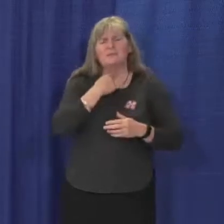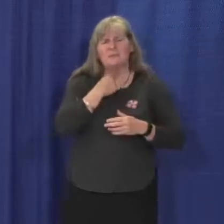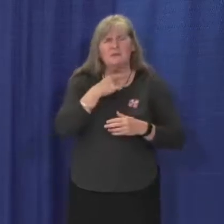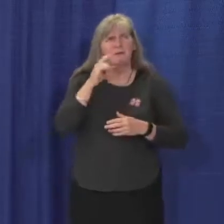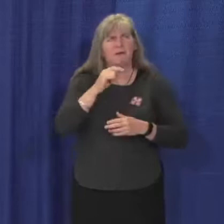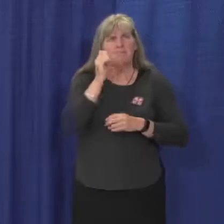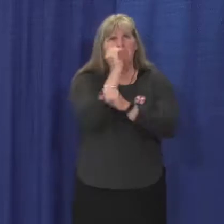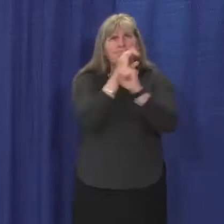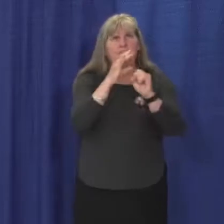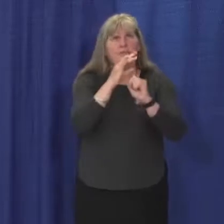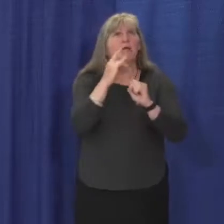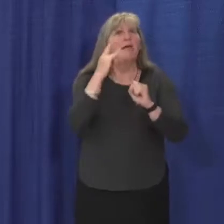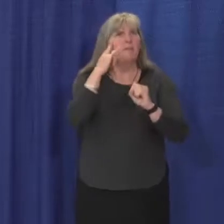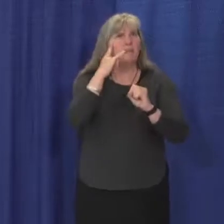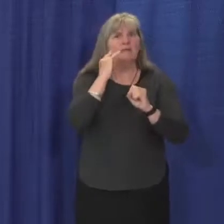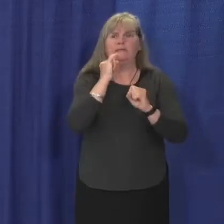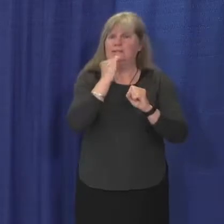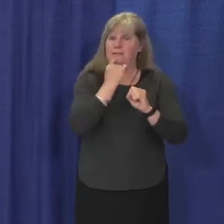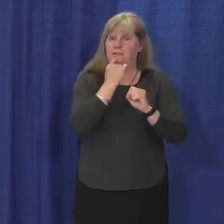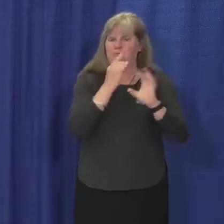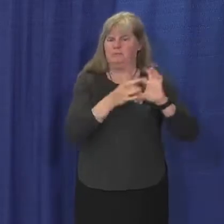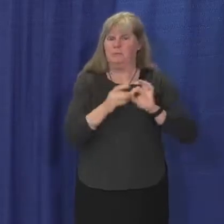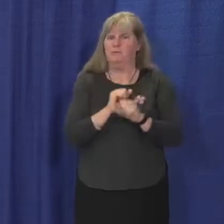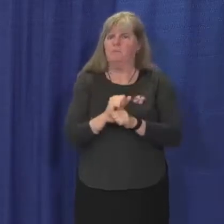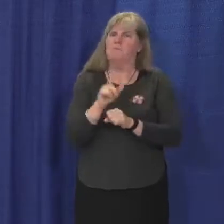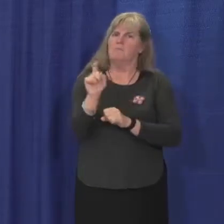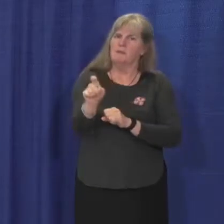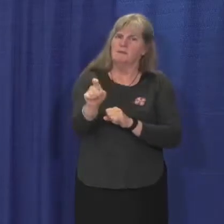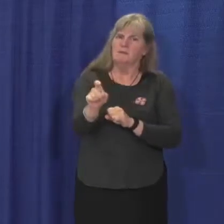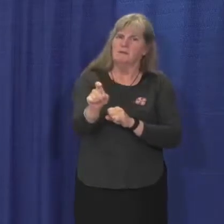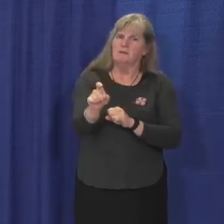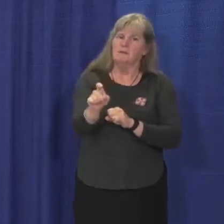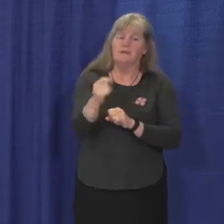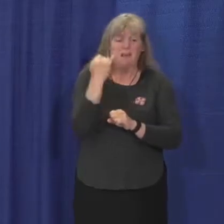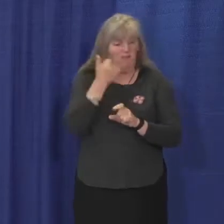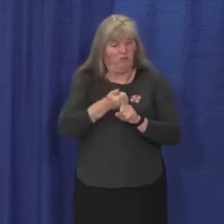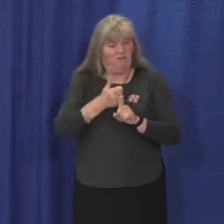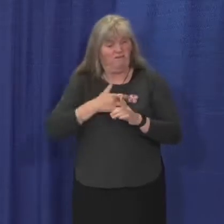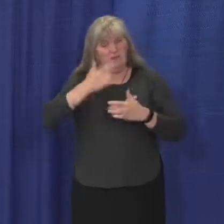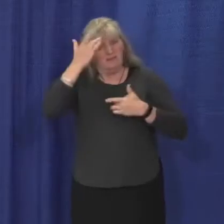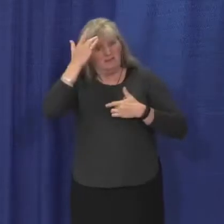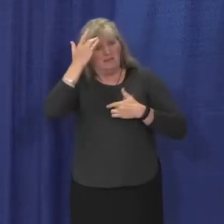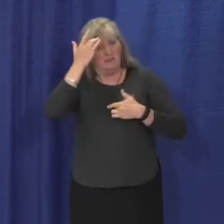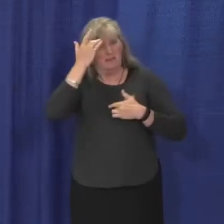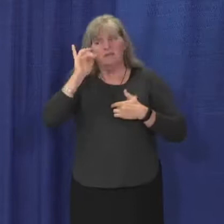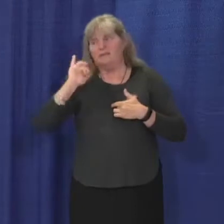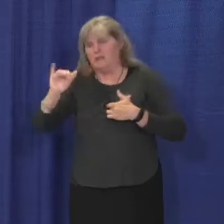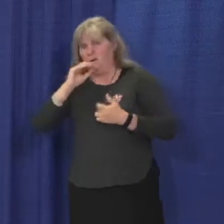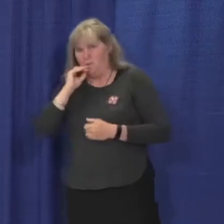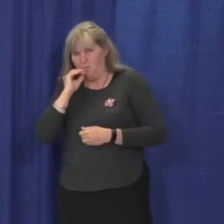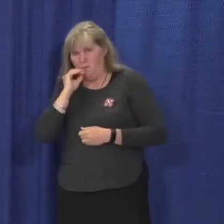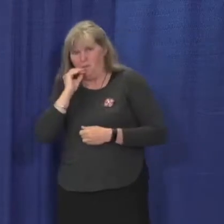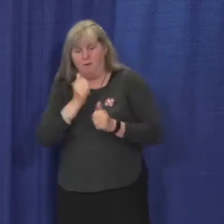so her throat must all be considered serious. Stay home and stay away from